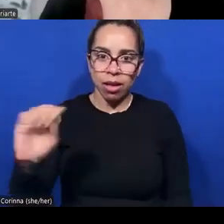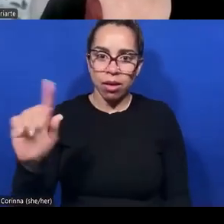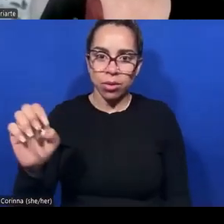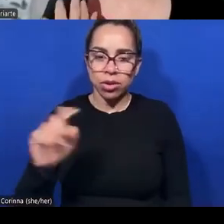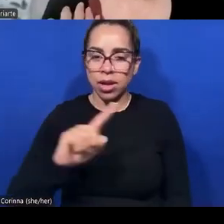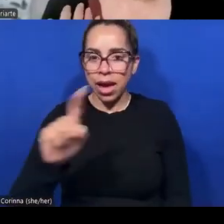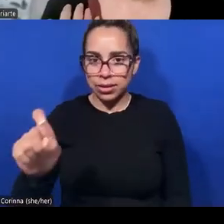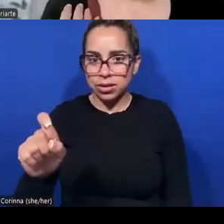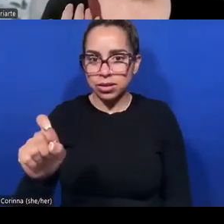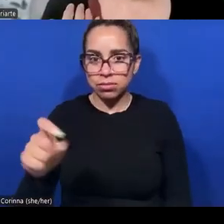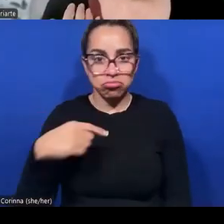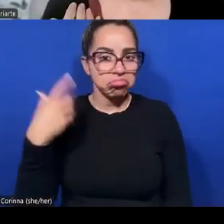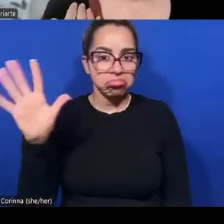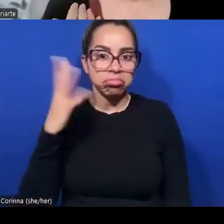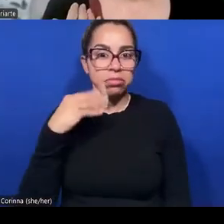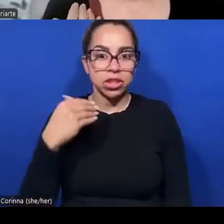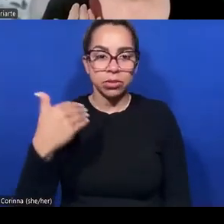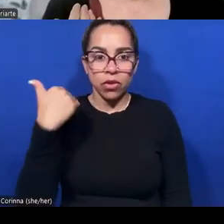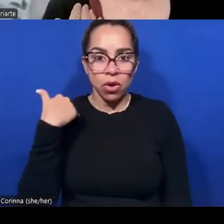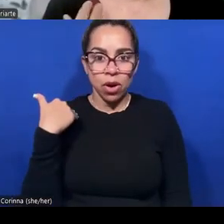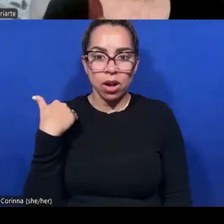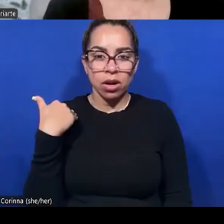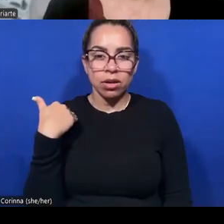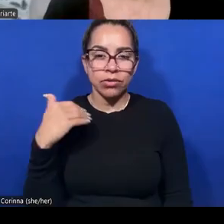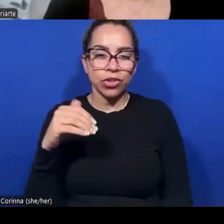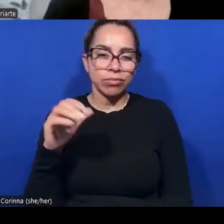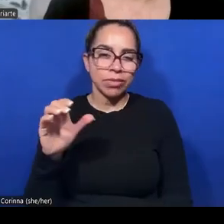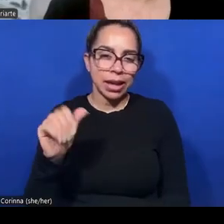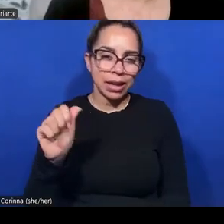I've done it before when I was doing casework and I had a CalAble question.